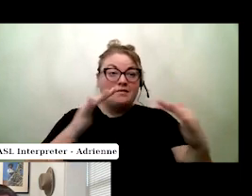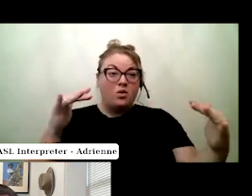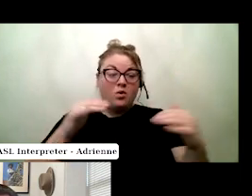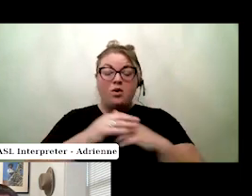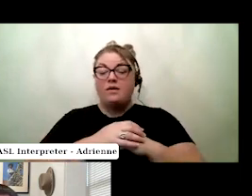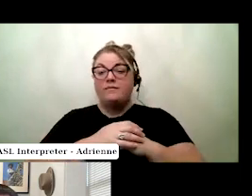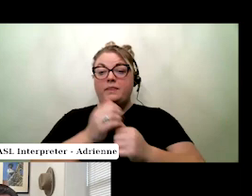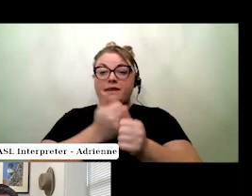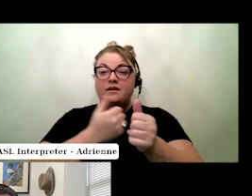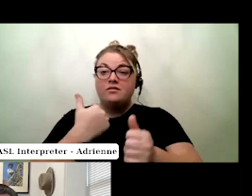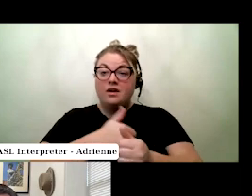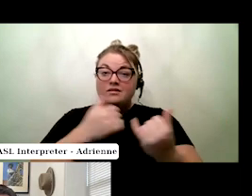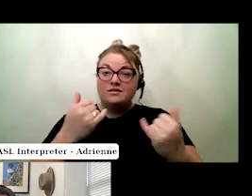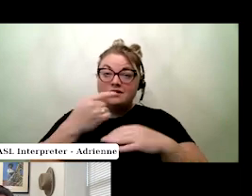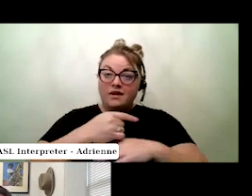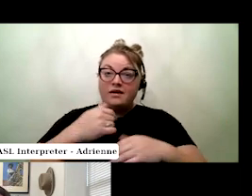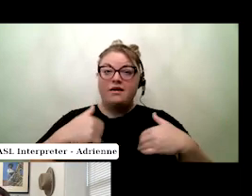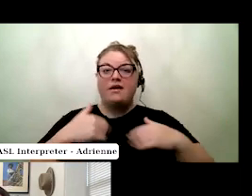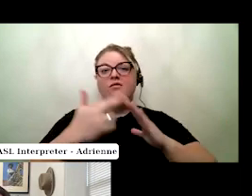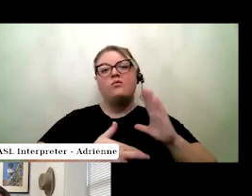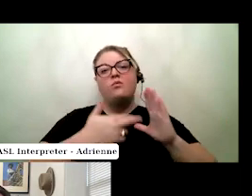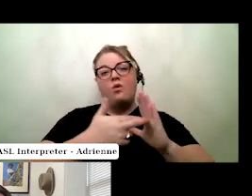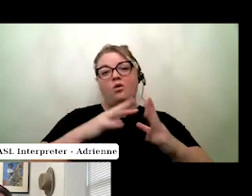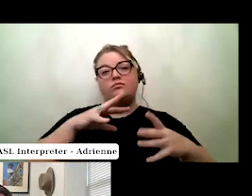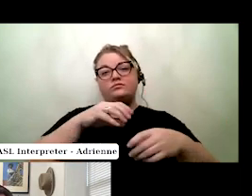Webinar today has a role to play in shaping our nation's care system.